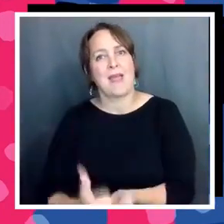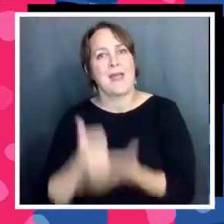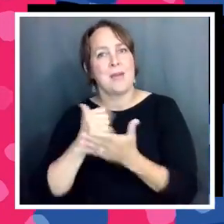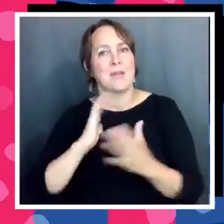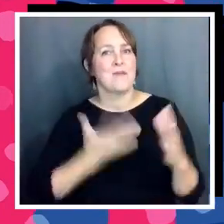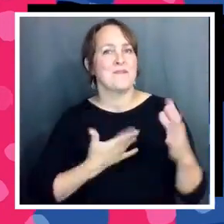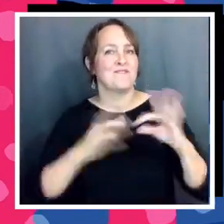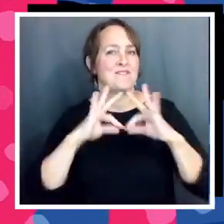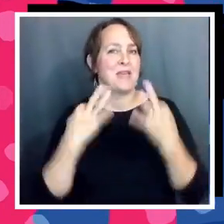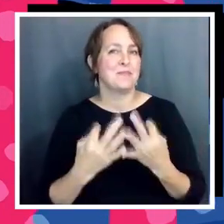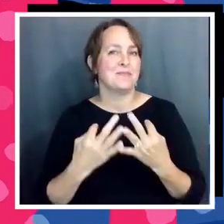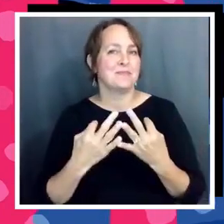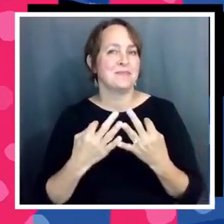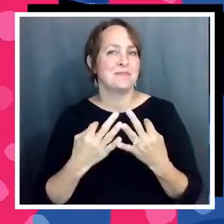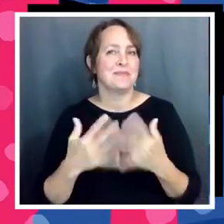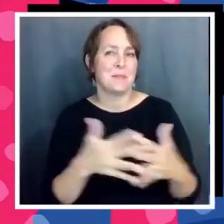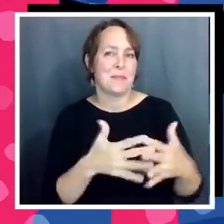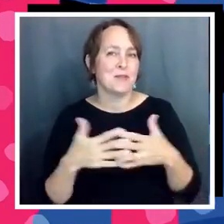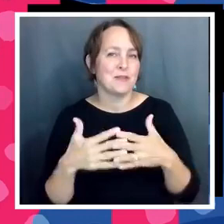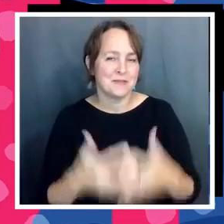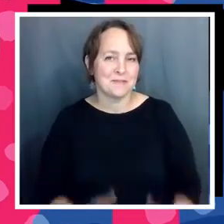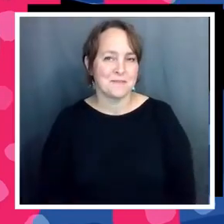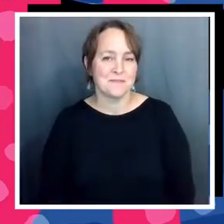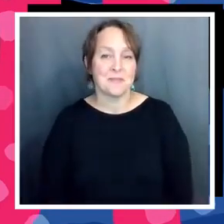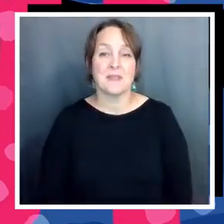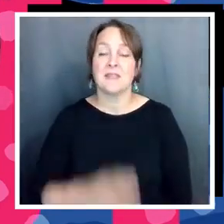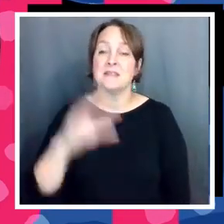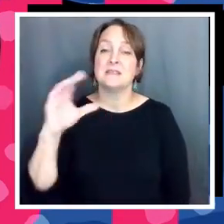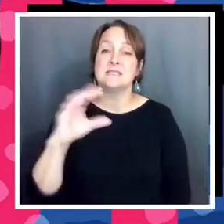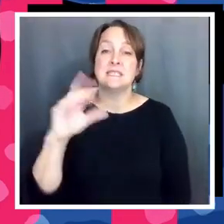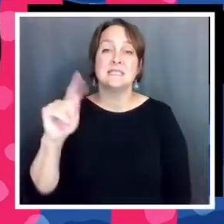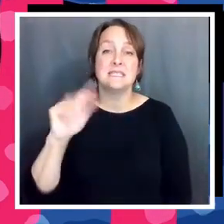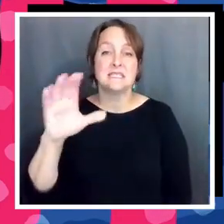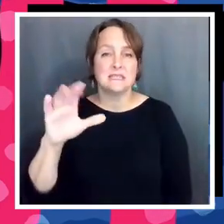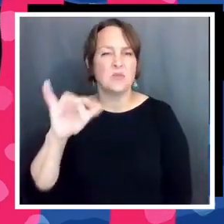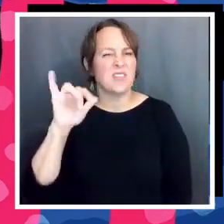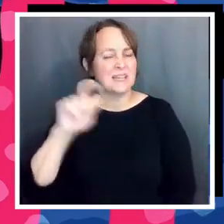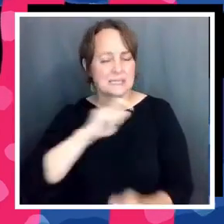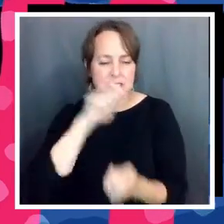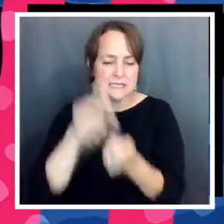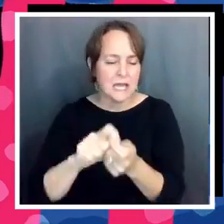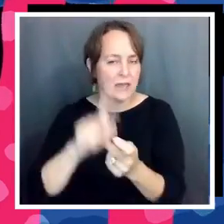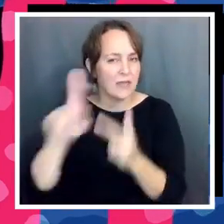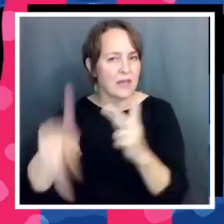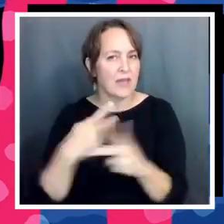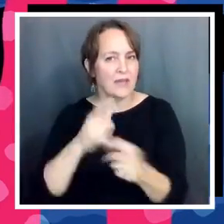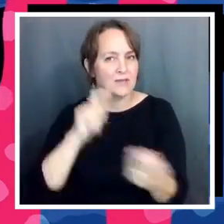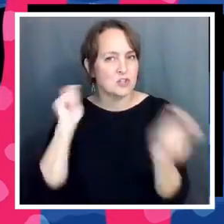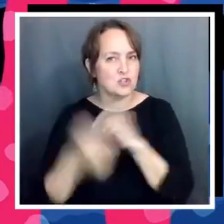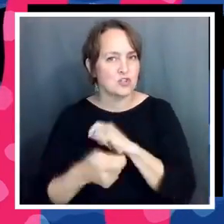THESE QUEENS, THANK YOU TO BOTH OF YOU FOR NOT ONLY BEING HERE TODAY BUT F F DECECES O O STRUCTURAL WORK THAT YOU HAVE